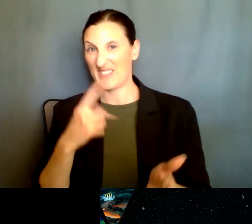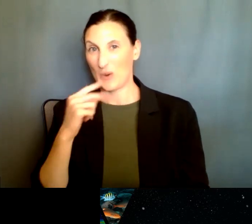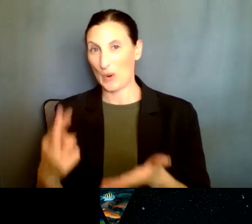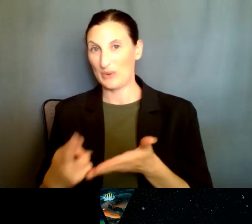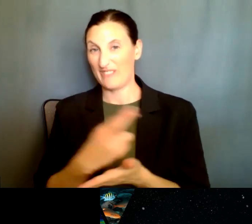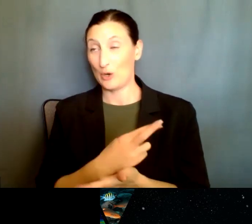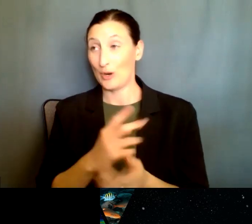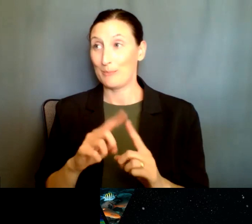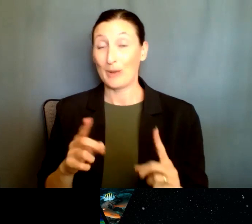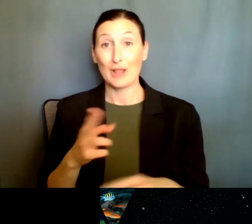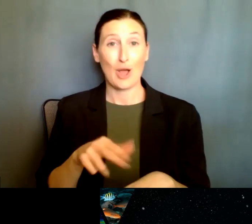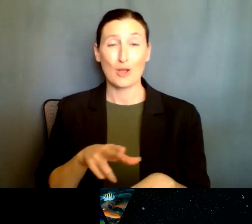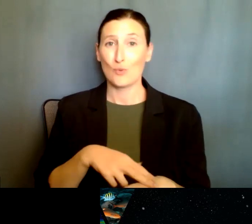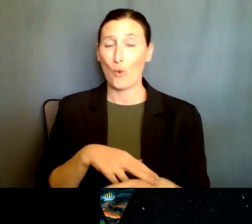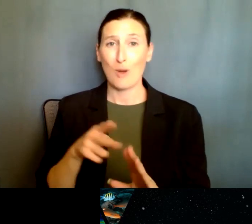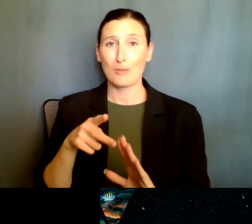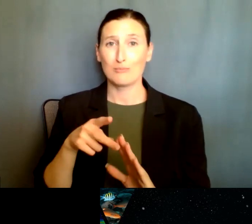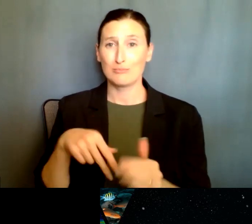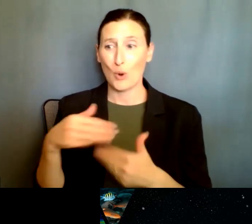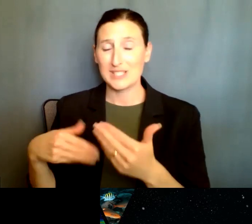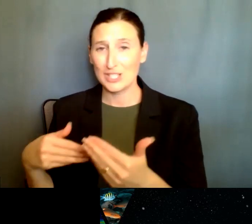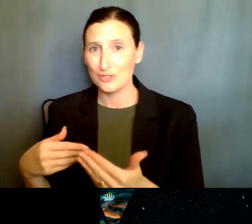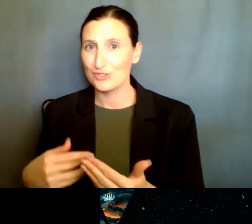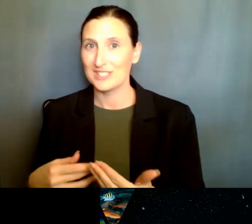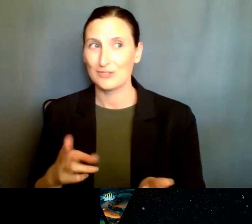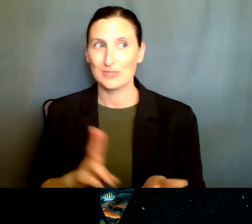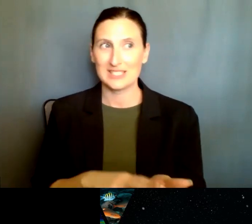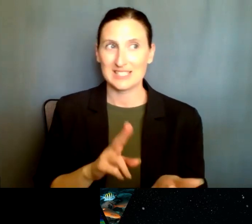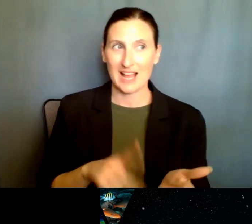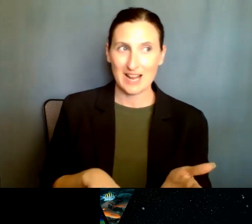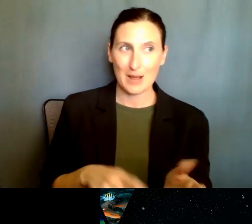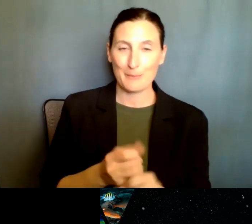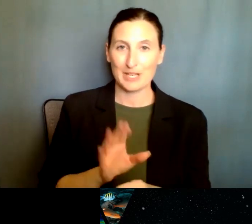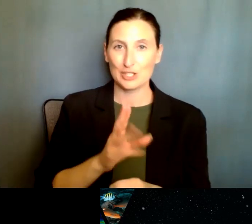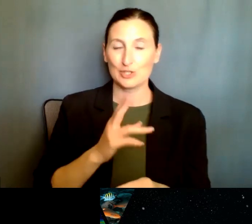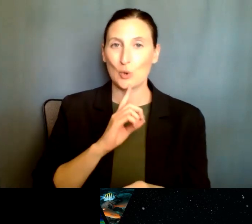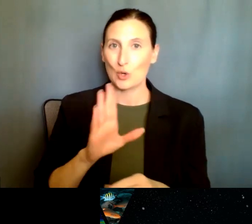One normal procedure to make sure you're on a list is to just sign up on one of